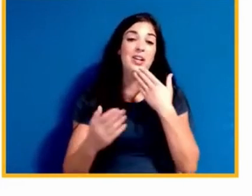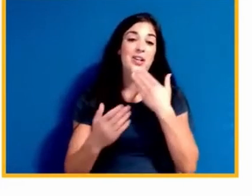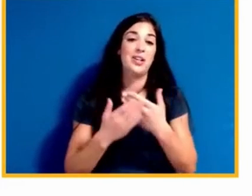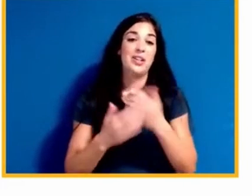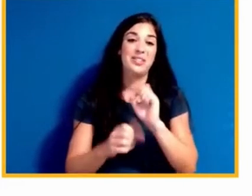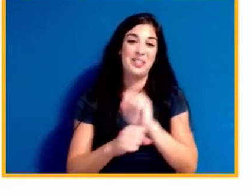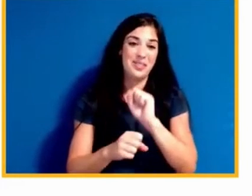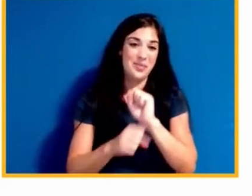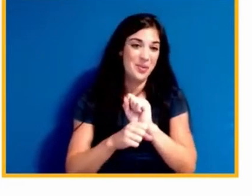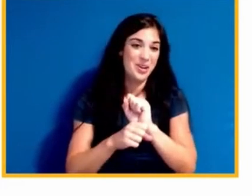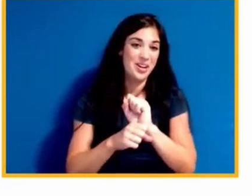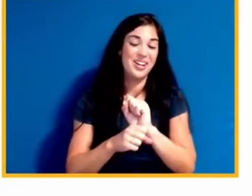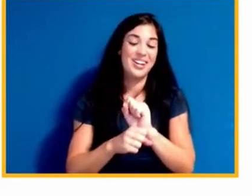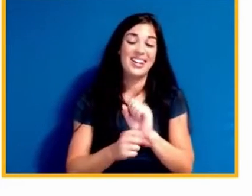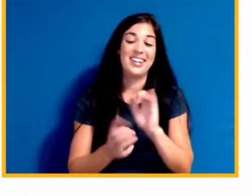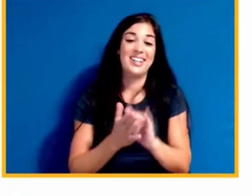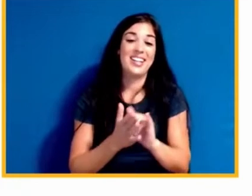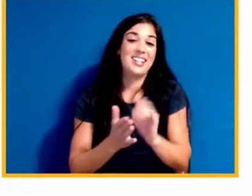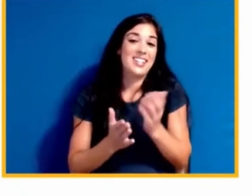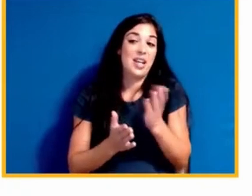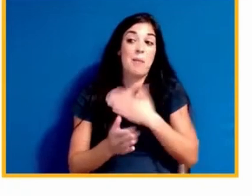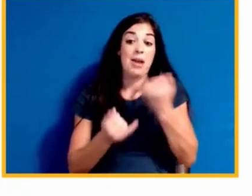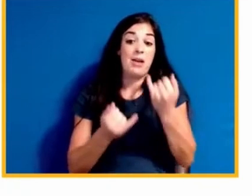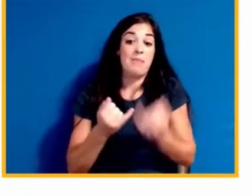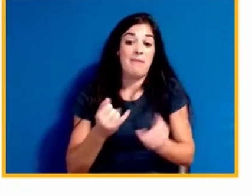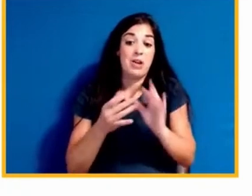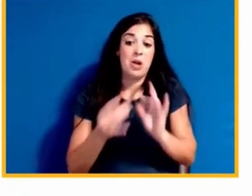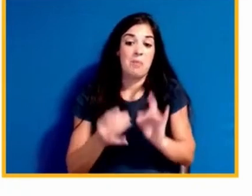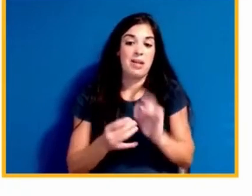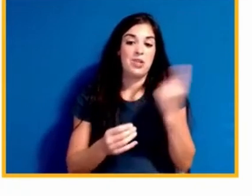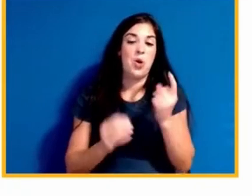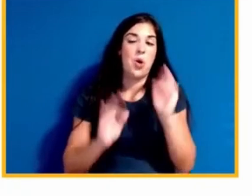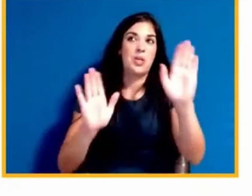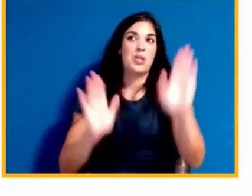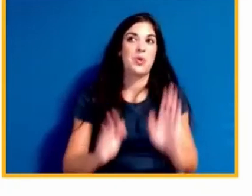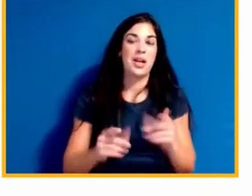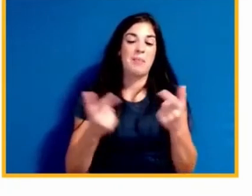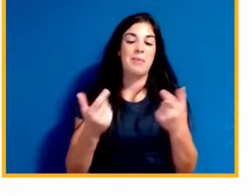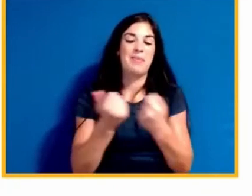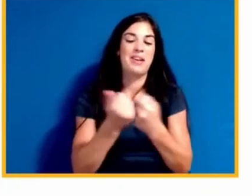That's my only critique that I have for you. You're always great, I'm a big fan. Okay thanks, bye!